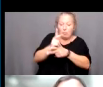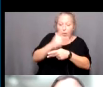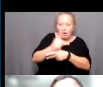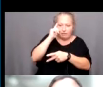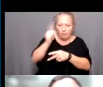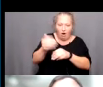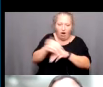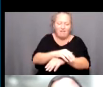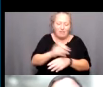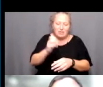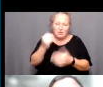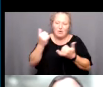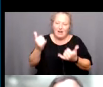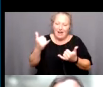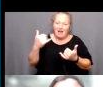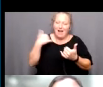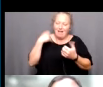So there is a confluence of a lot of factors